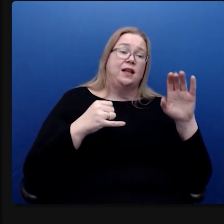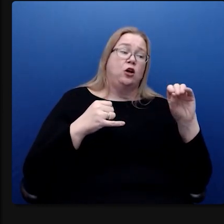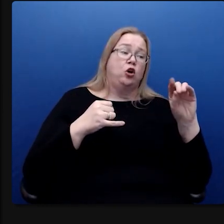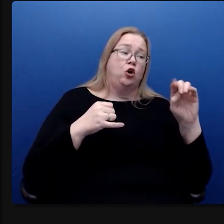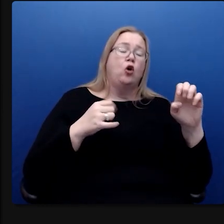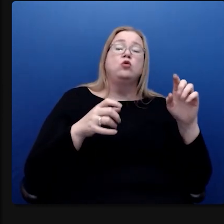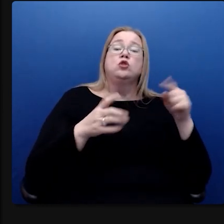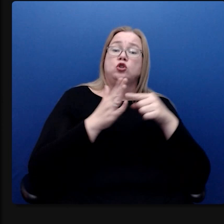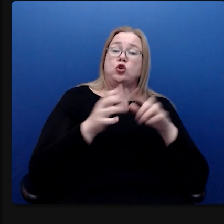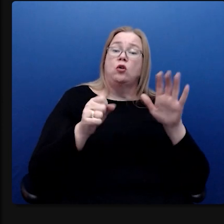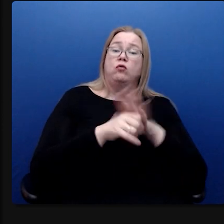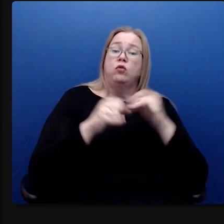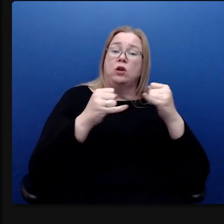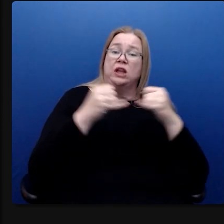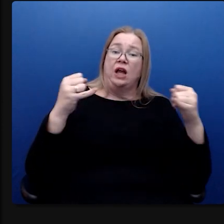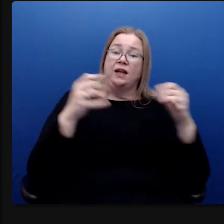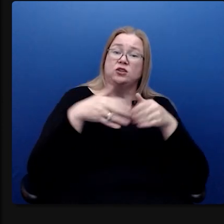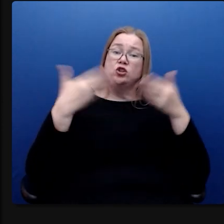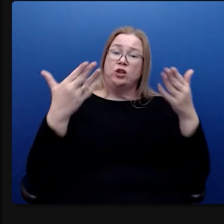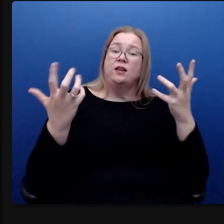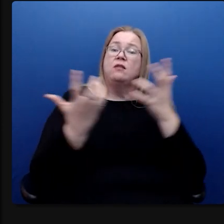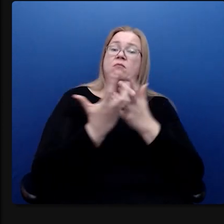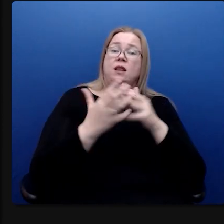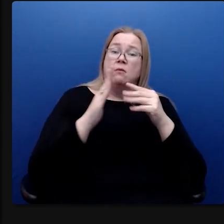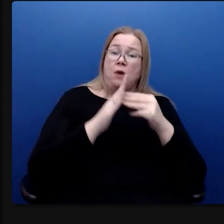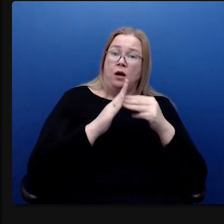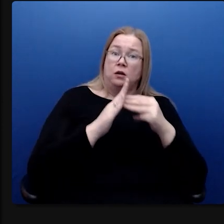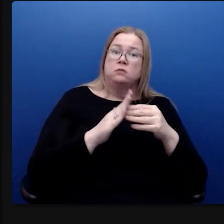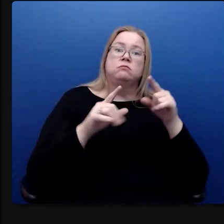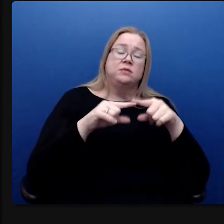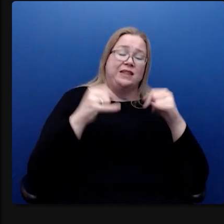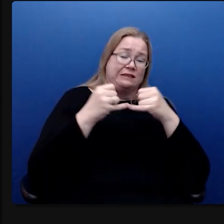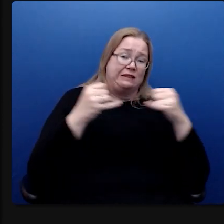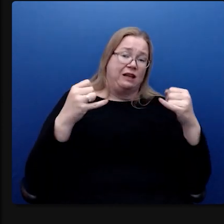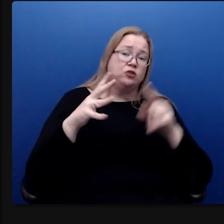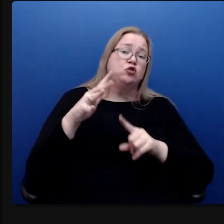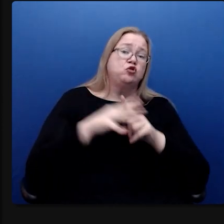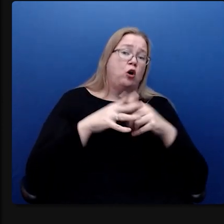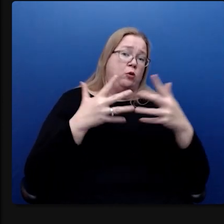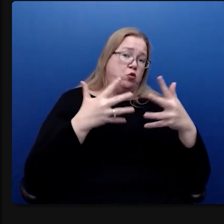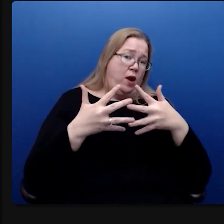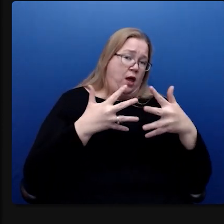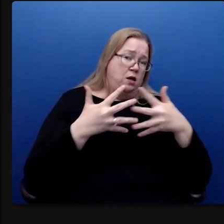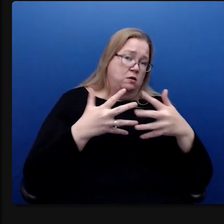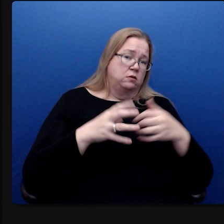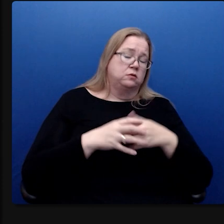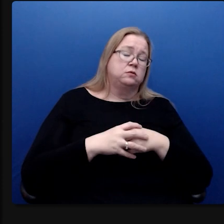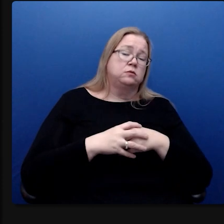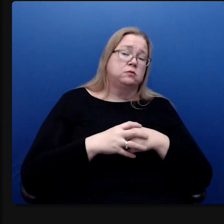IntelliCode will show whole line suggestions that fit the model. These lines show up in gray.